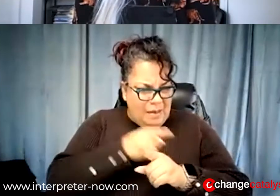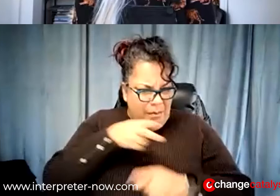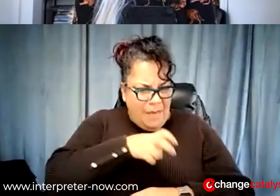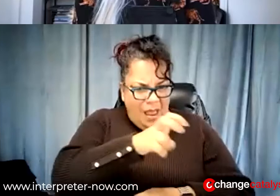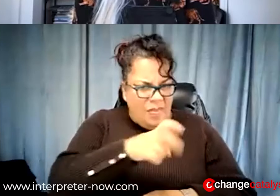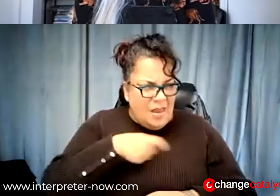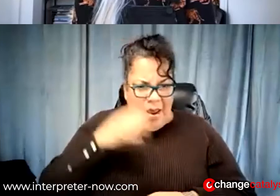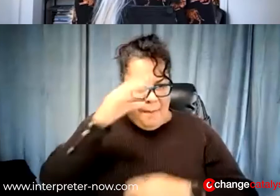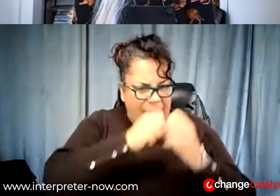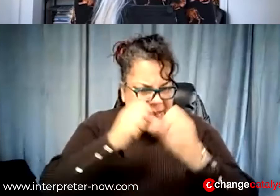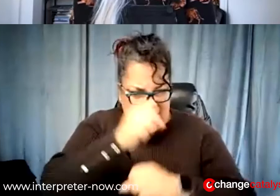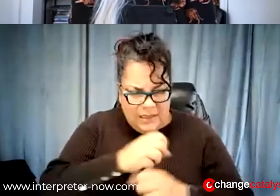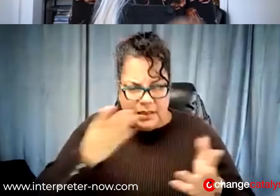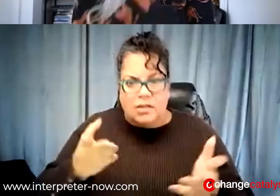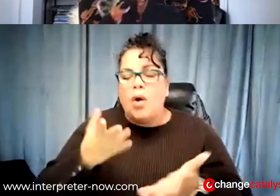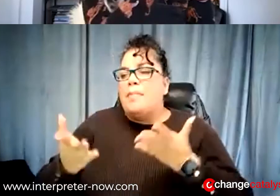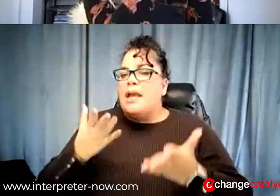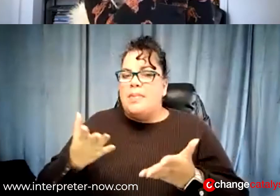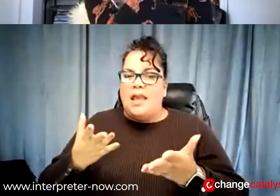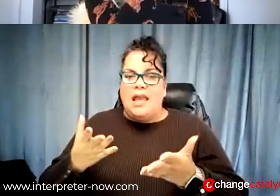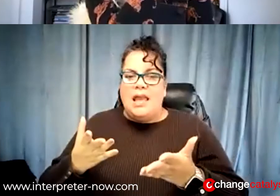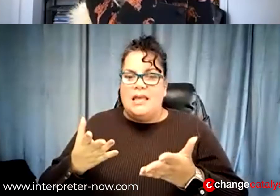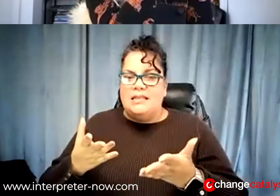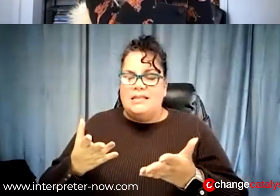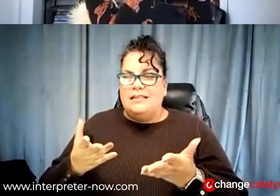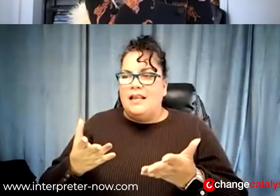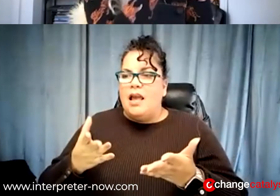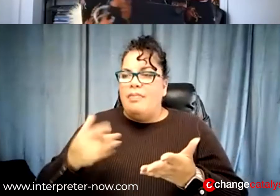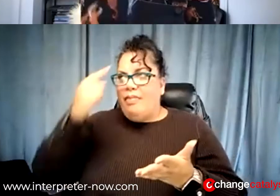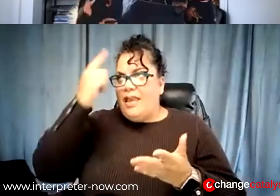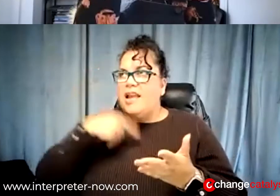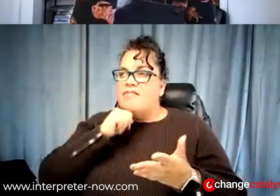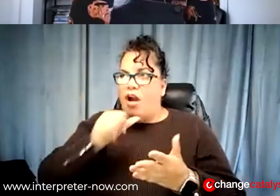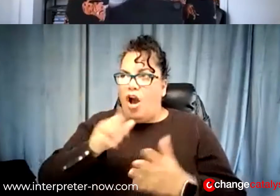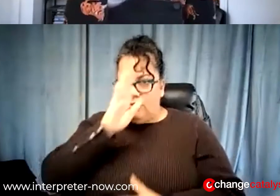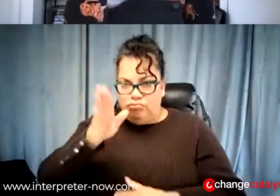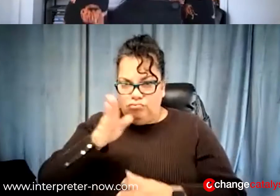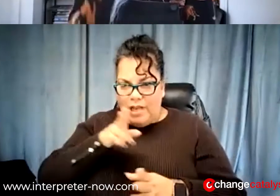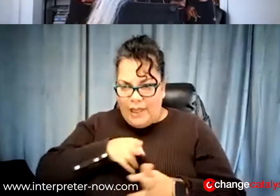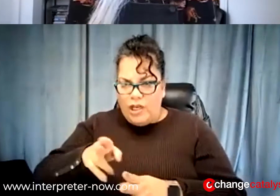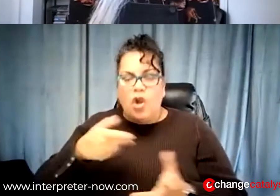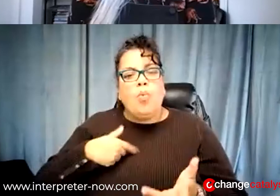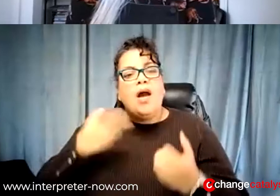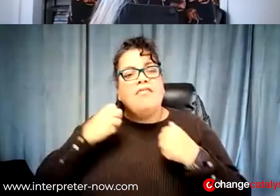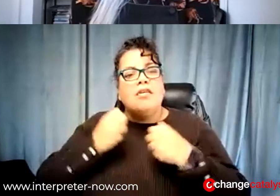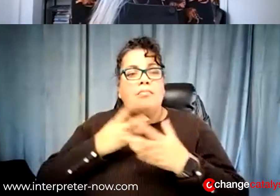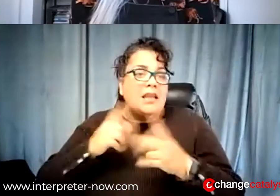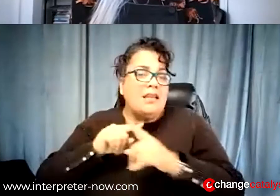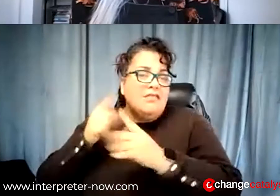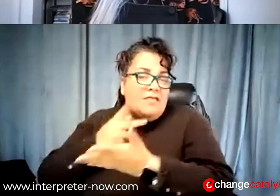I guess maybe it's the benefit of having a very nonlinear and life with plenty of failures mixed into it myself. And I'm like, "No, there isn't. There isn't a right."